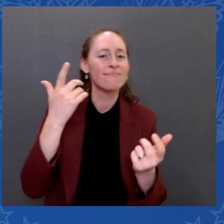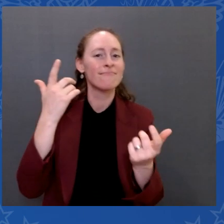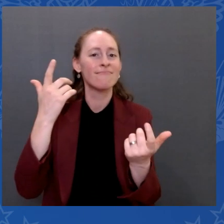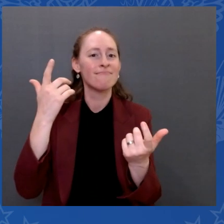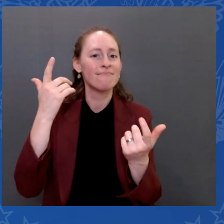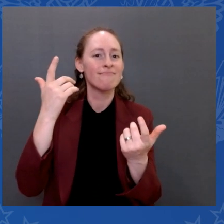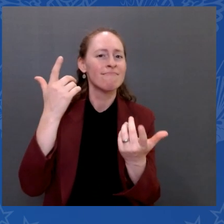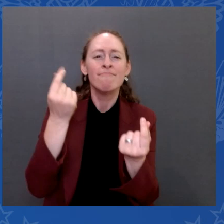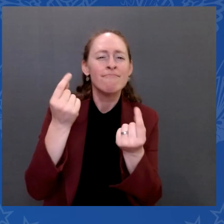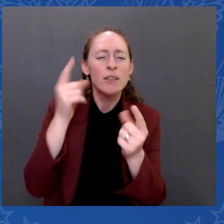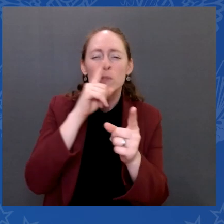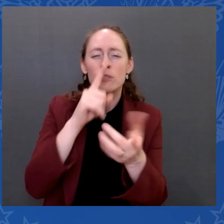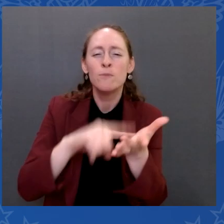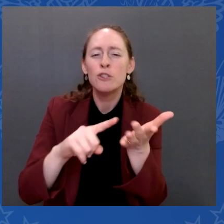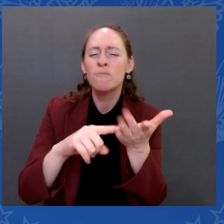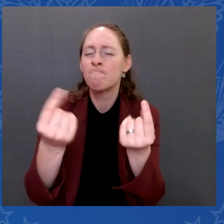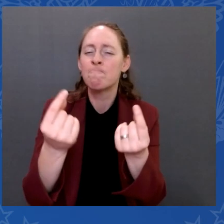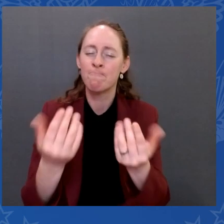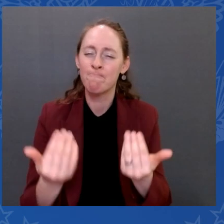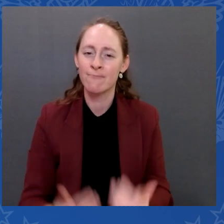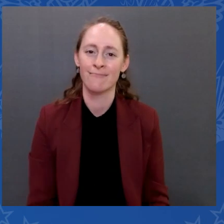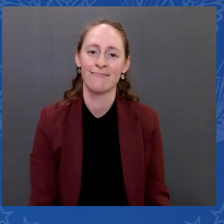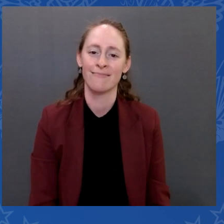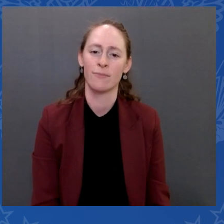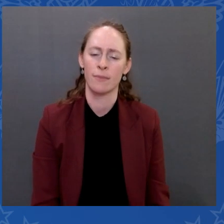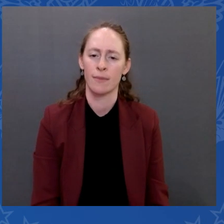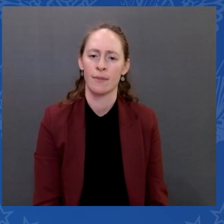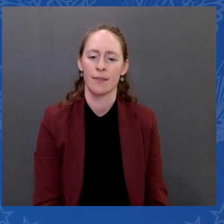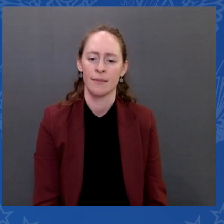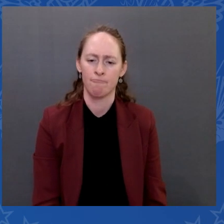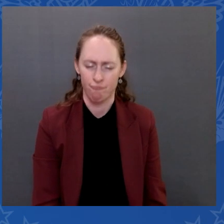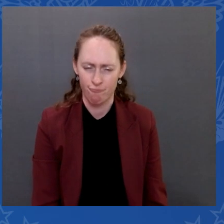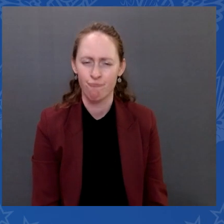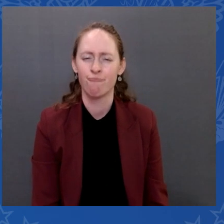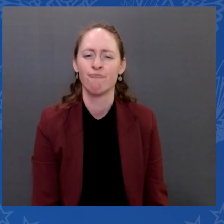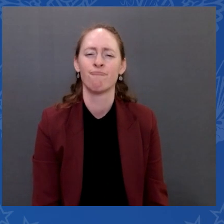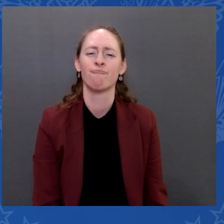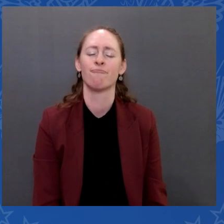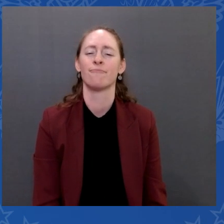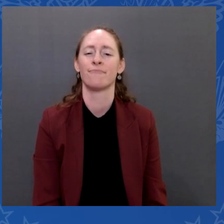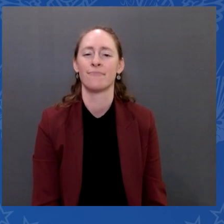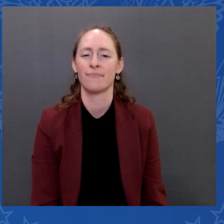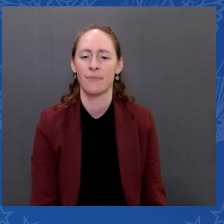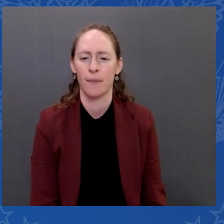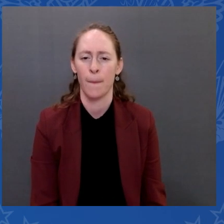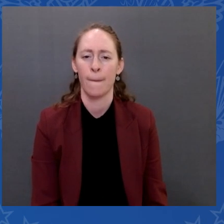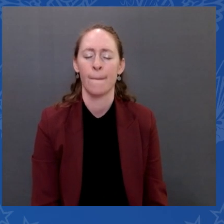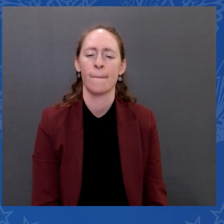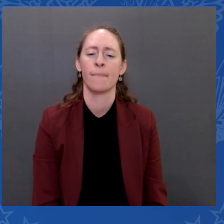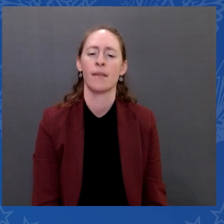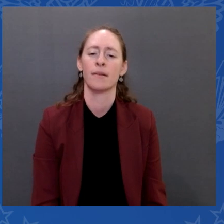Mr. Sullivan: No, absolutely. As I was saying, the -- our ability to maintain our innovation edge,